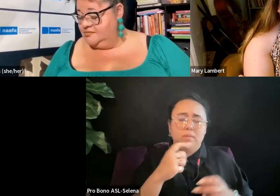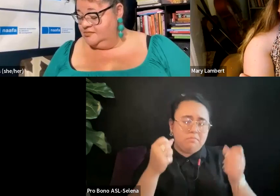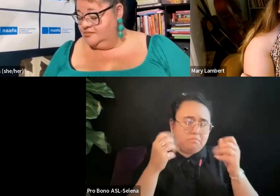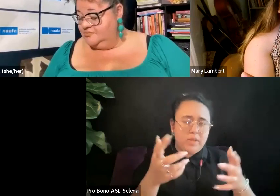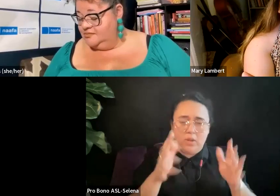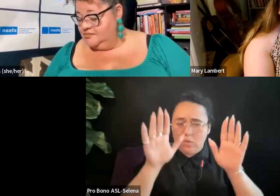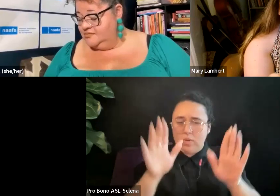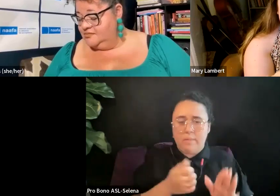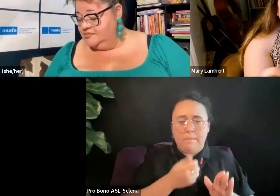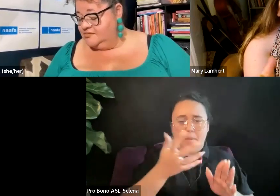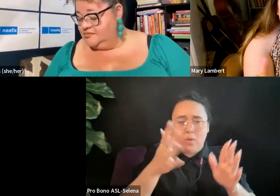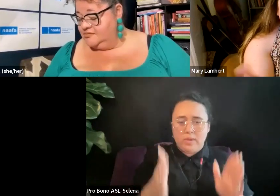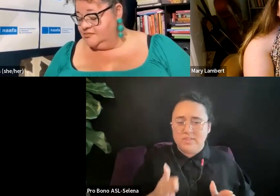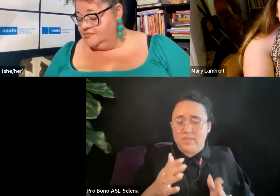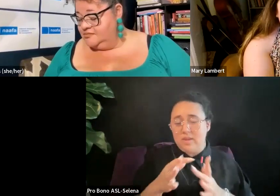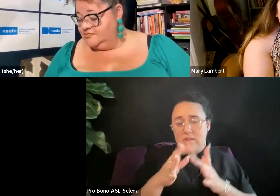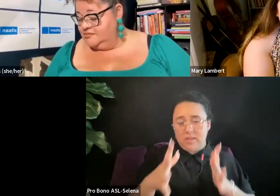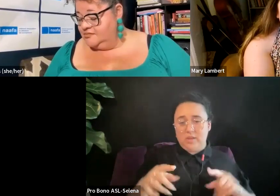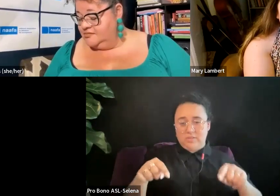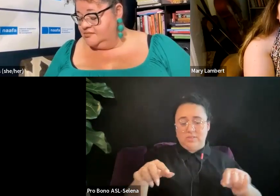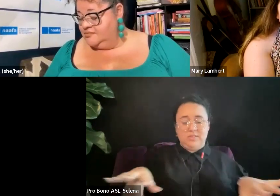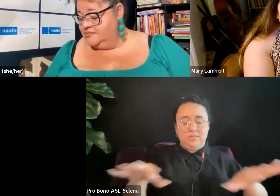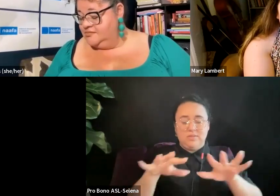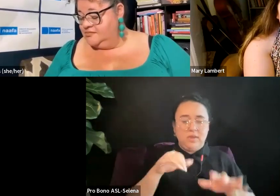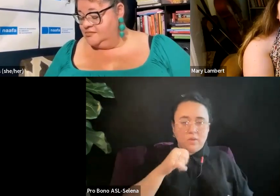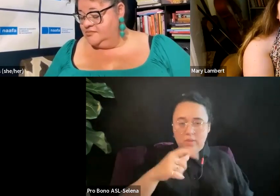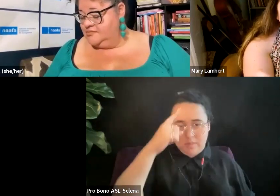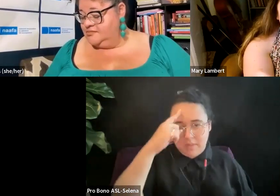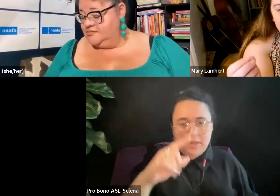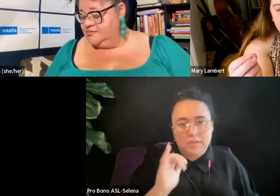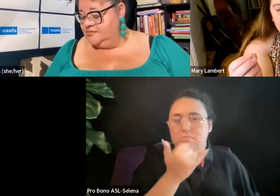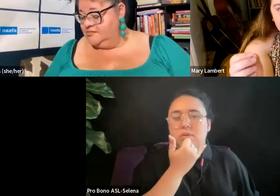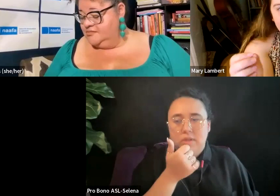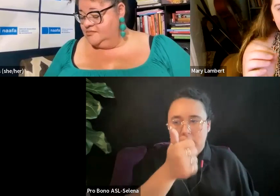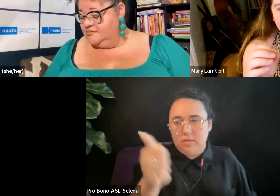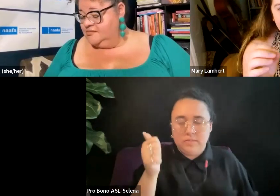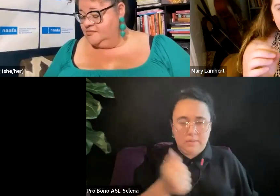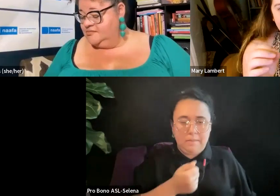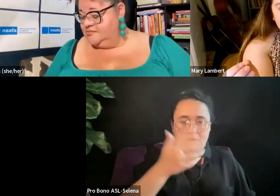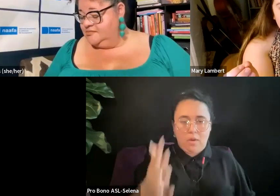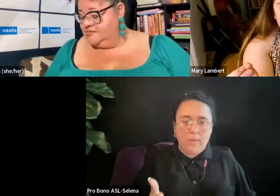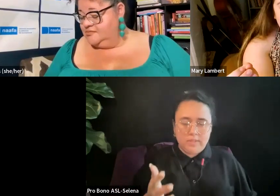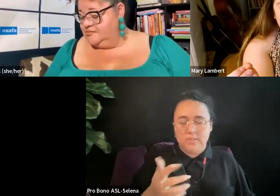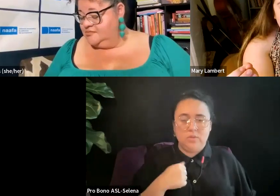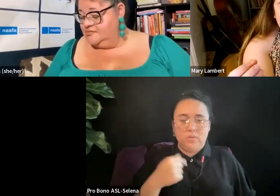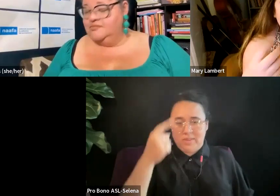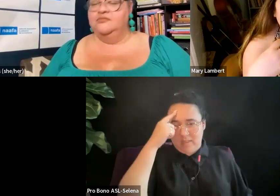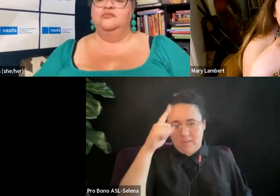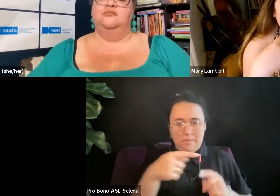in this space, and I don't think it's a mistake that they're poets. I think when we think about language and what we assign,